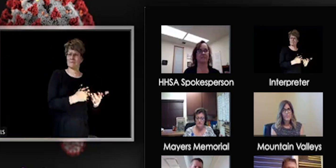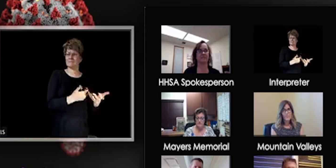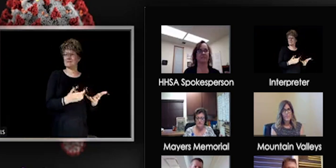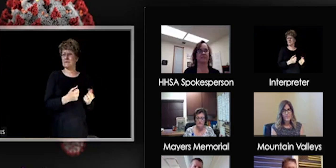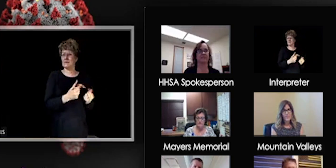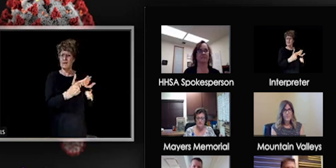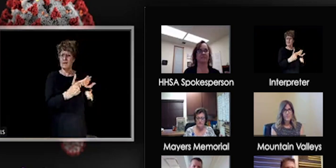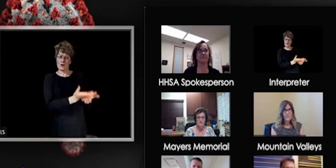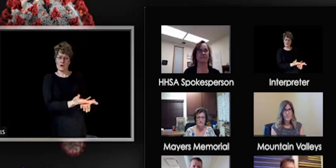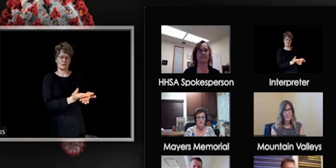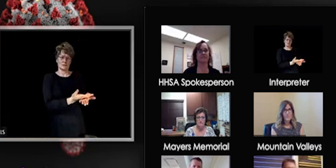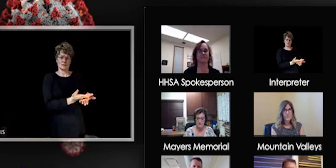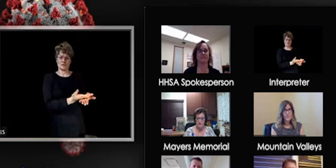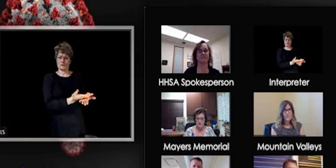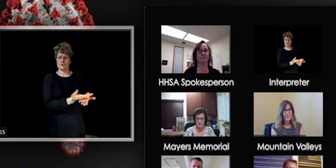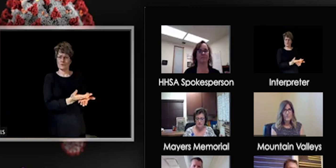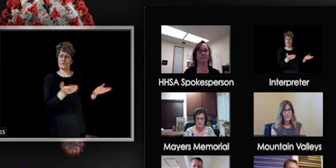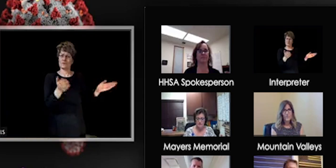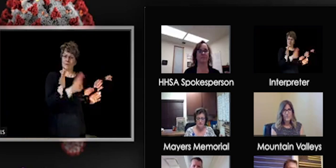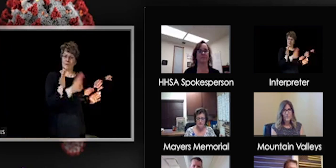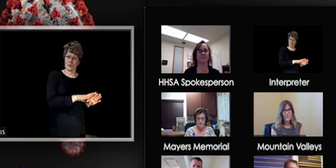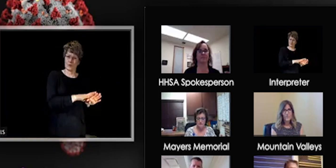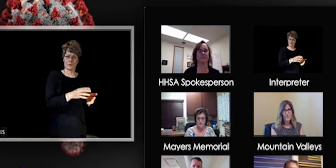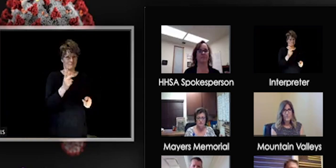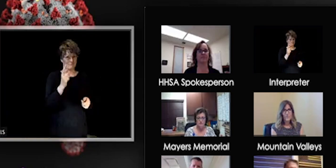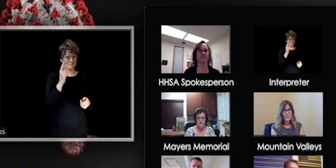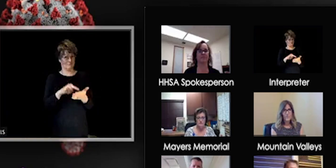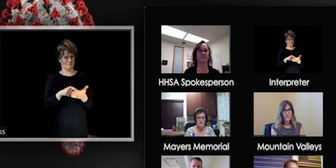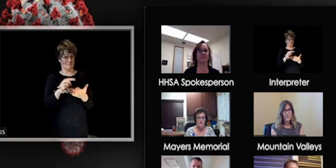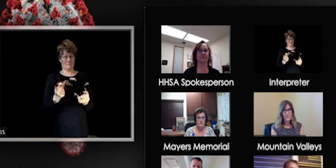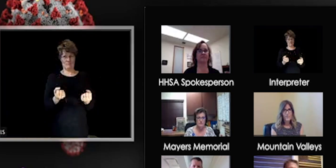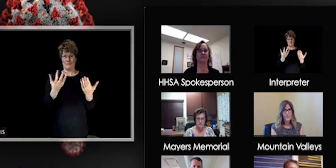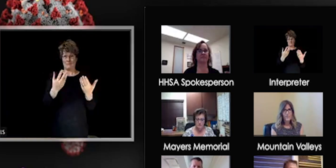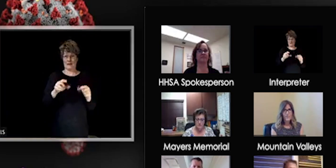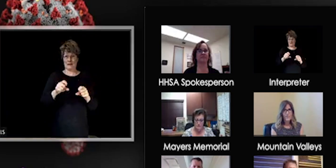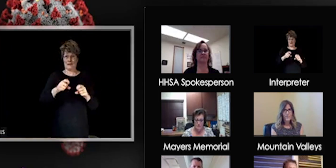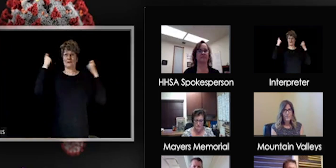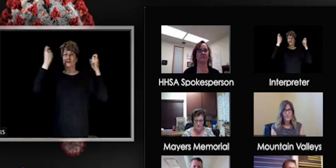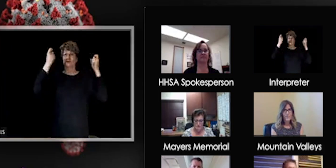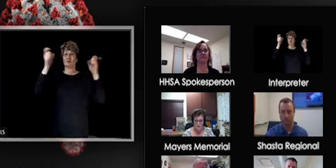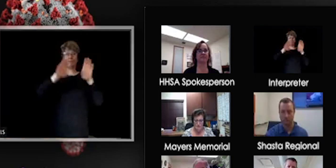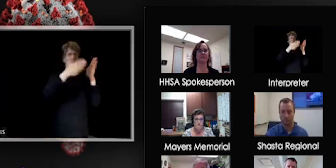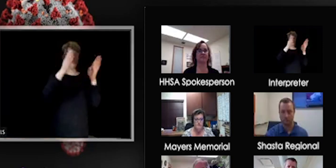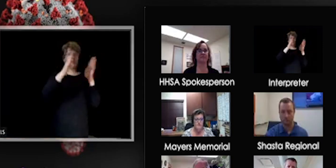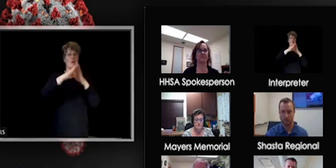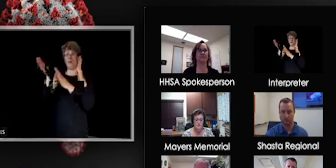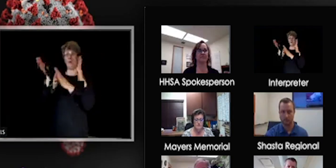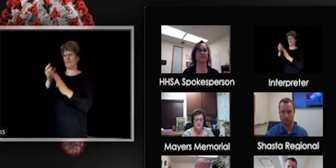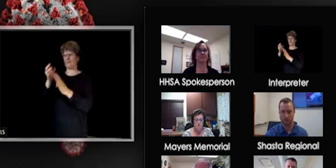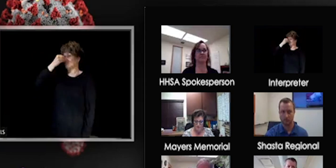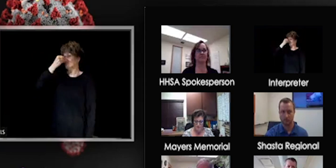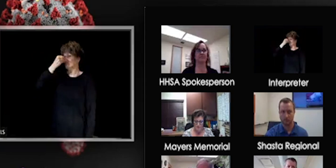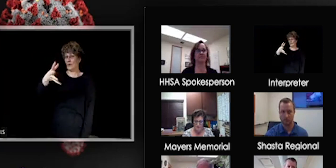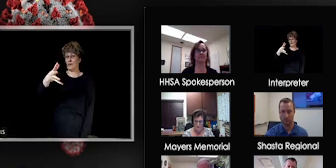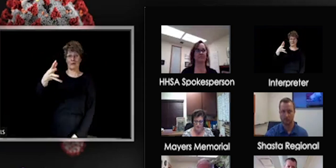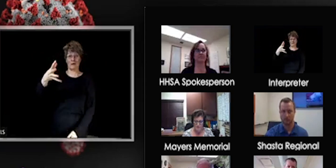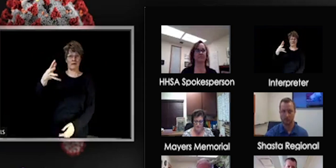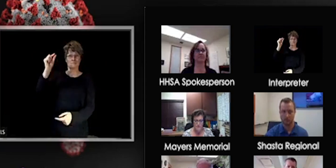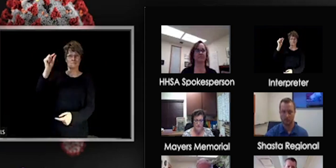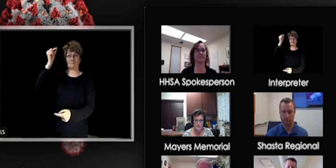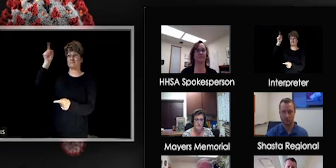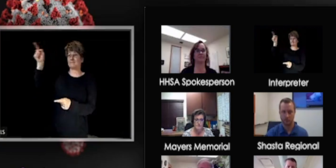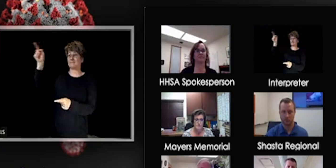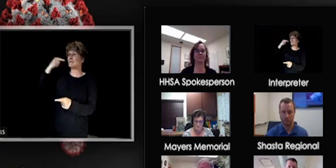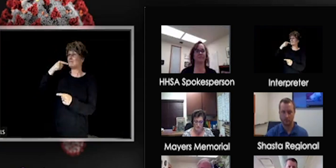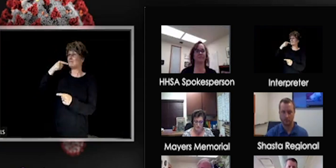because it just seems lie several gyms have opened up and they don’t really care.